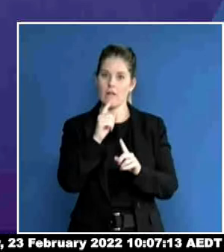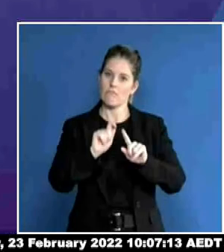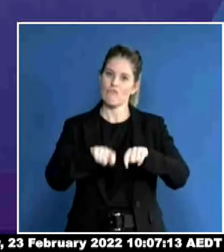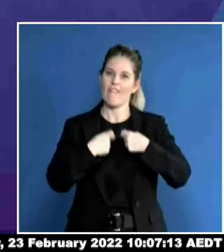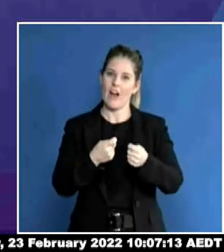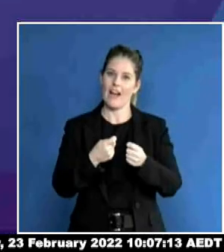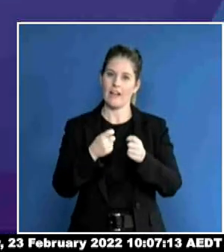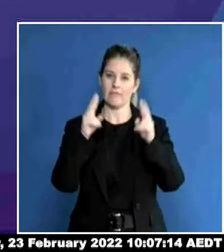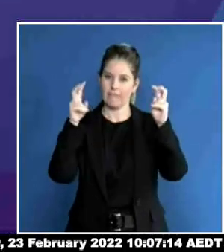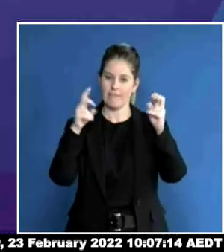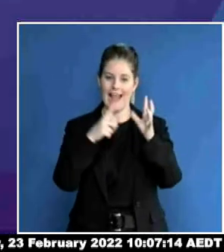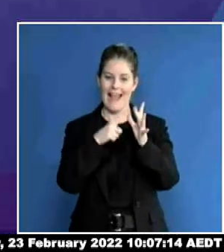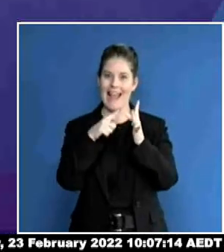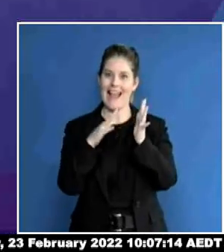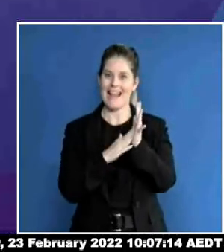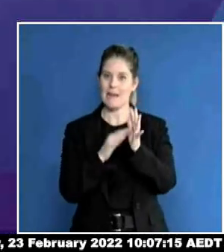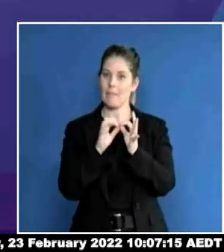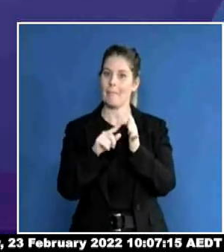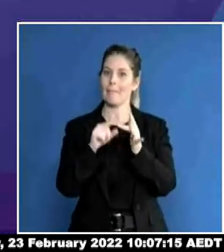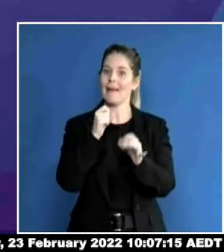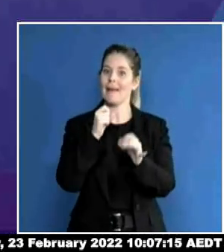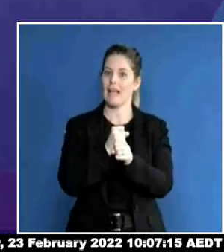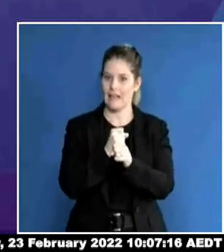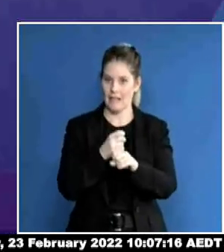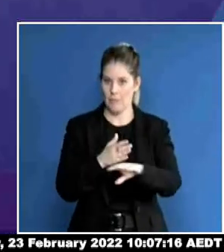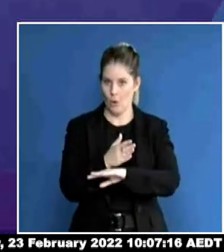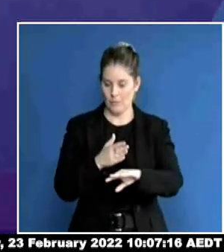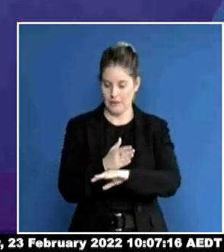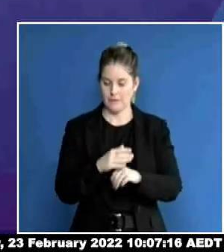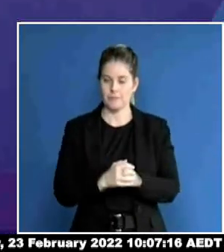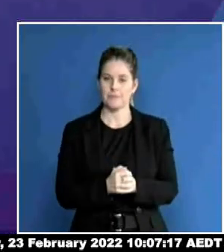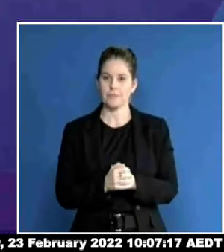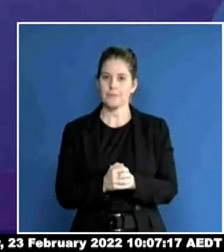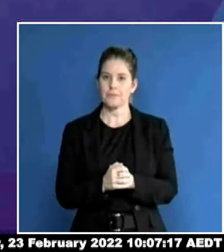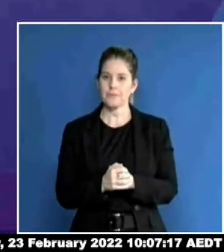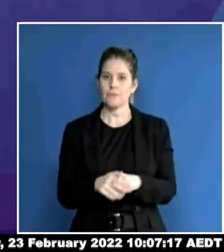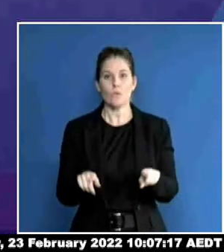We will also hear evidence from the Department of Social Services, the service